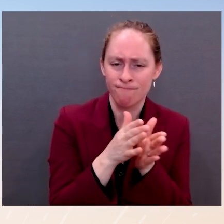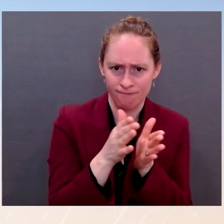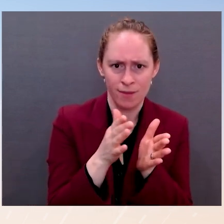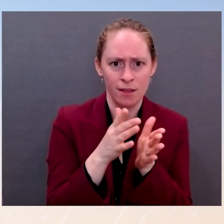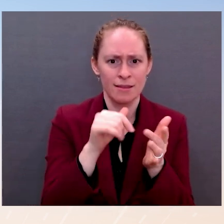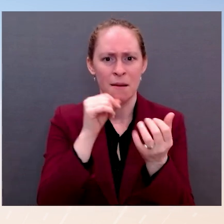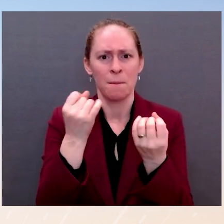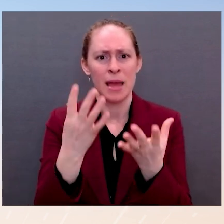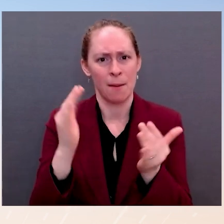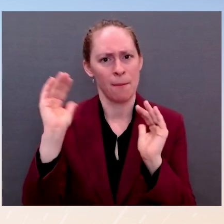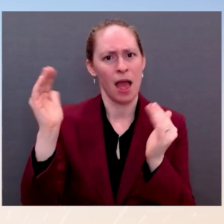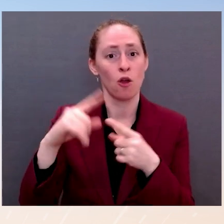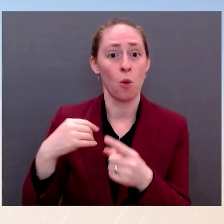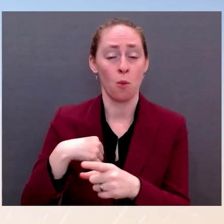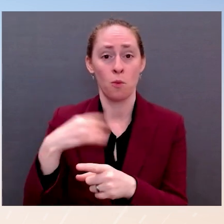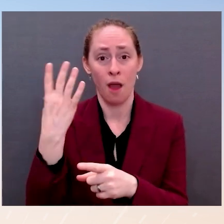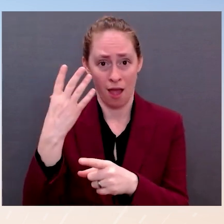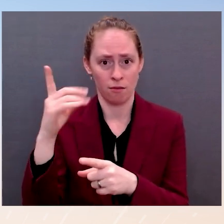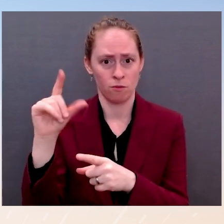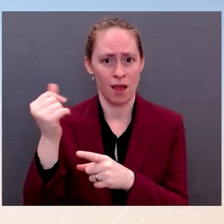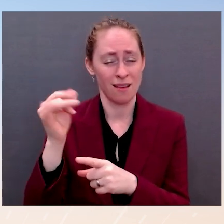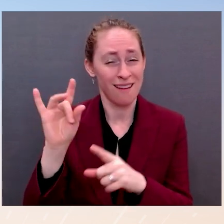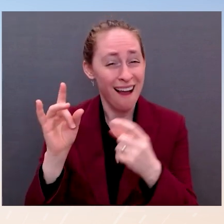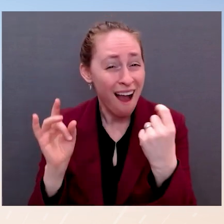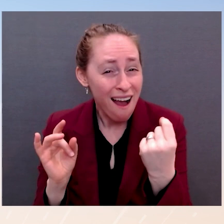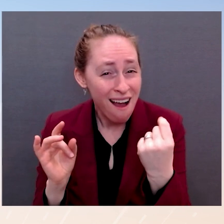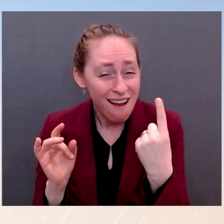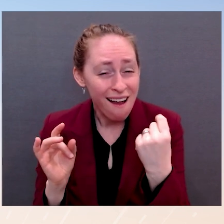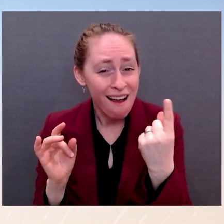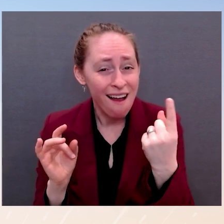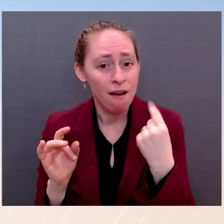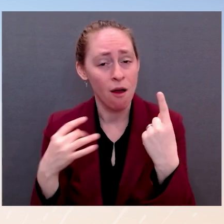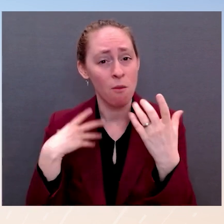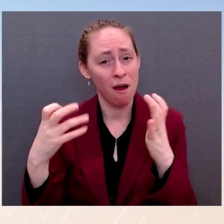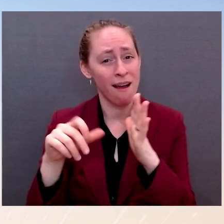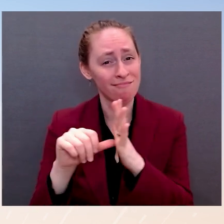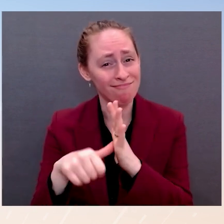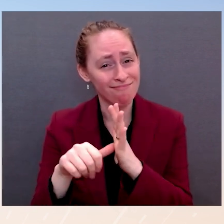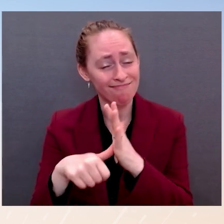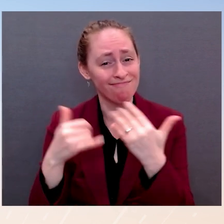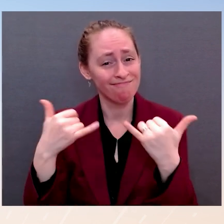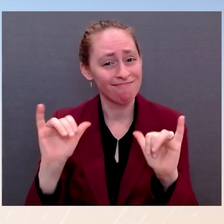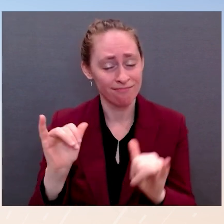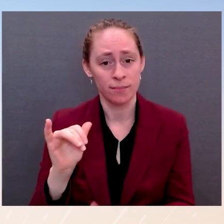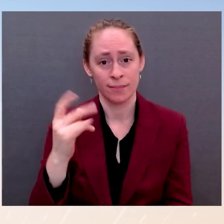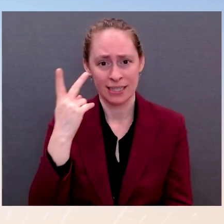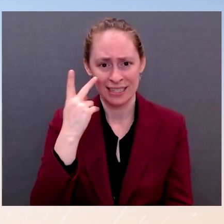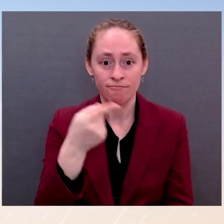However, black people still have the highest incidence rates for some cancer types.